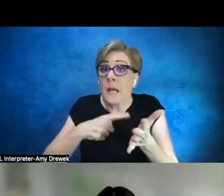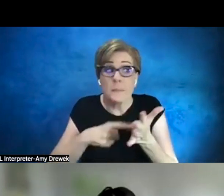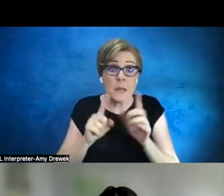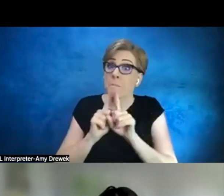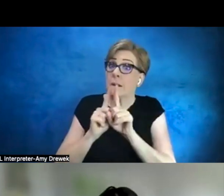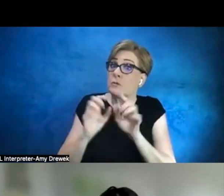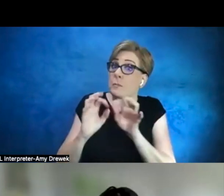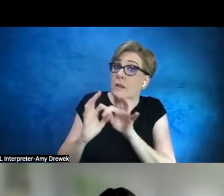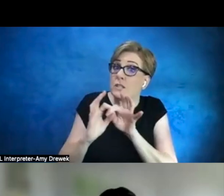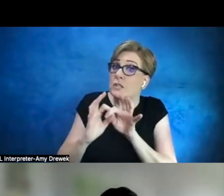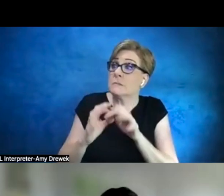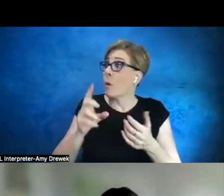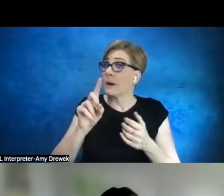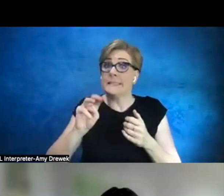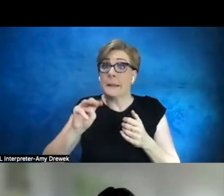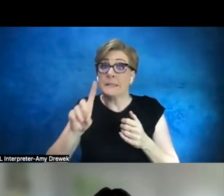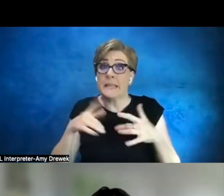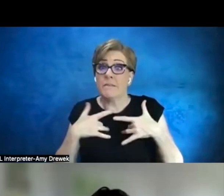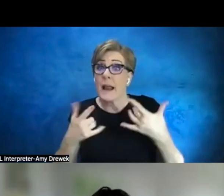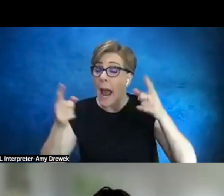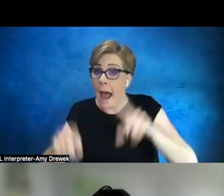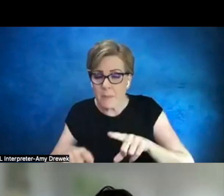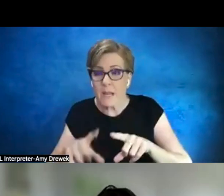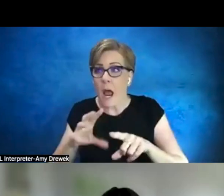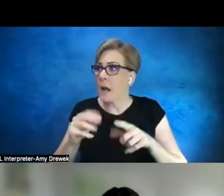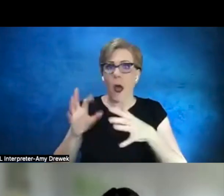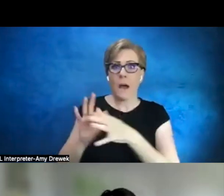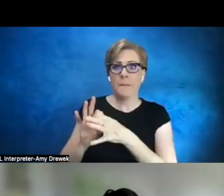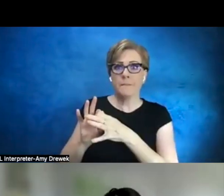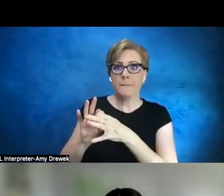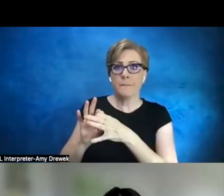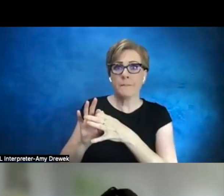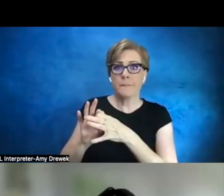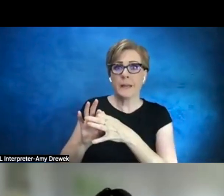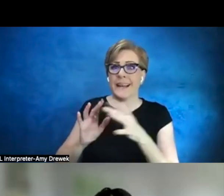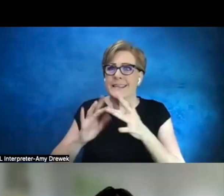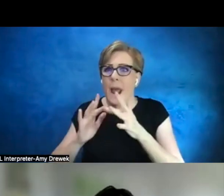DMD event, and they have formed a connection. They have networked, and maybe there's a